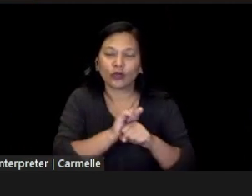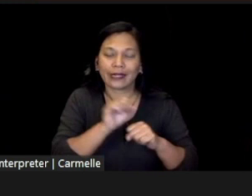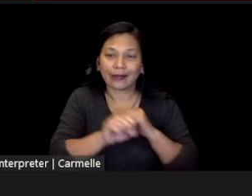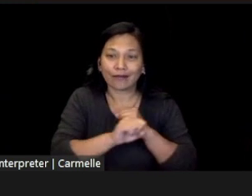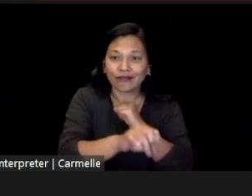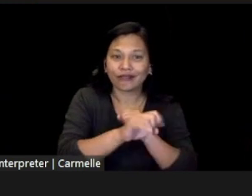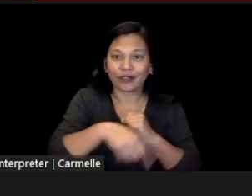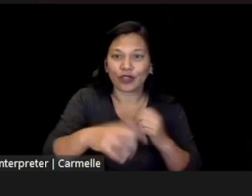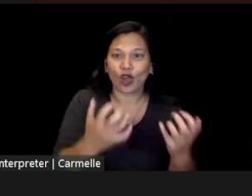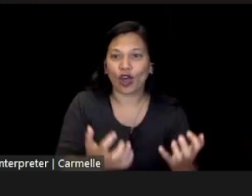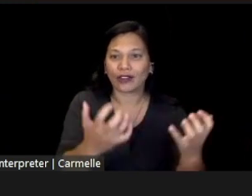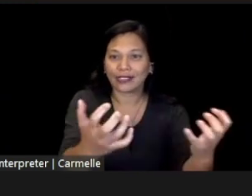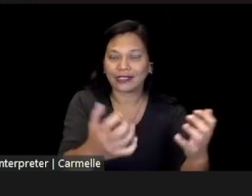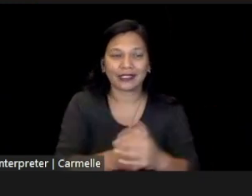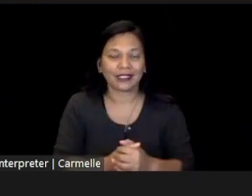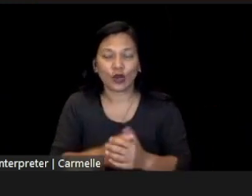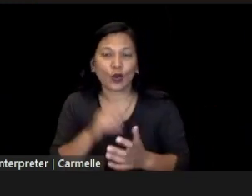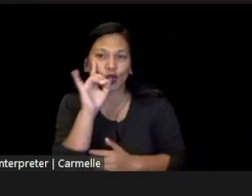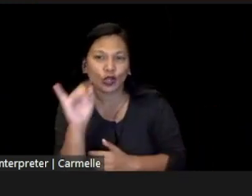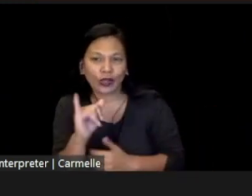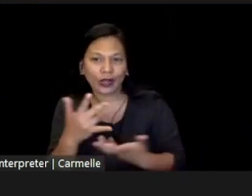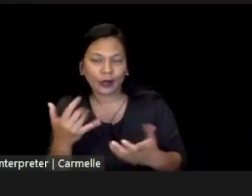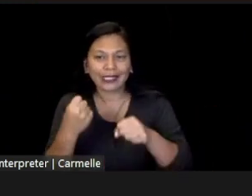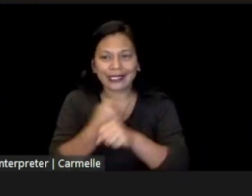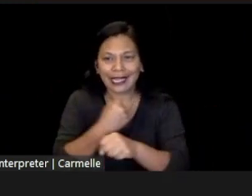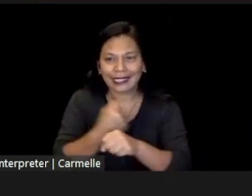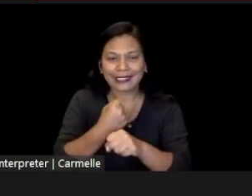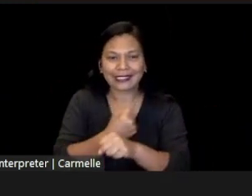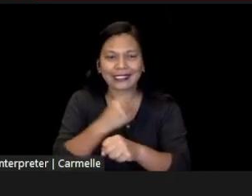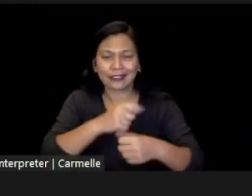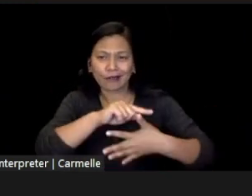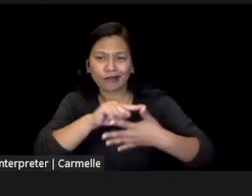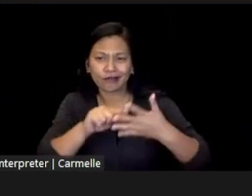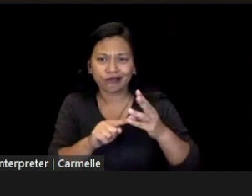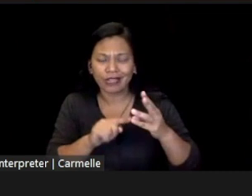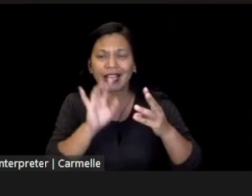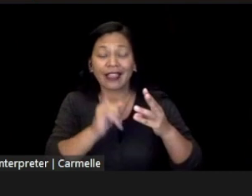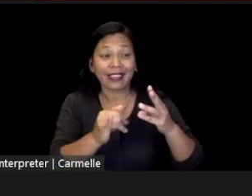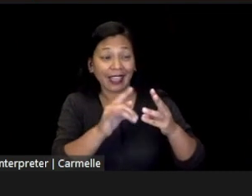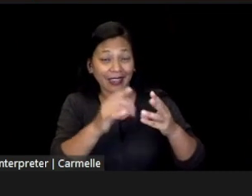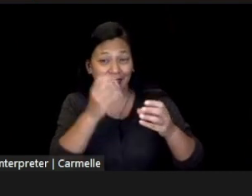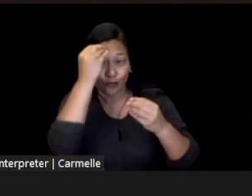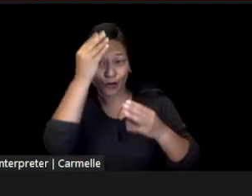traditional, television, all of that kind of goes into the soup that we evaluate.